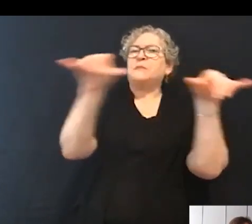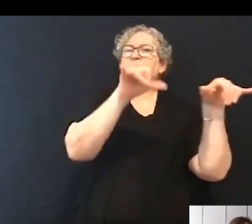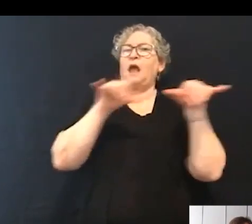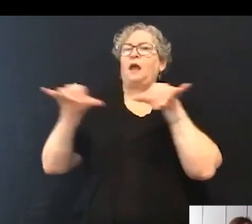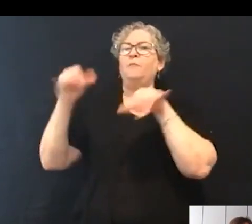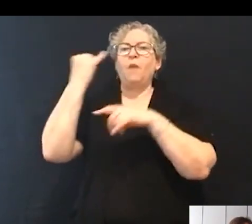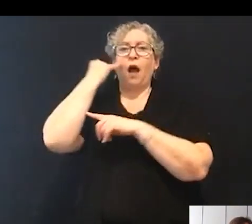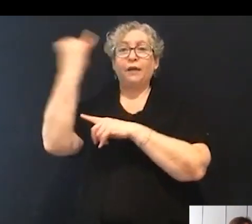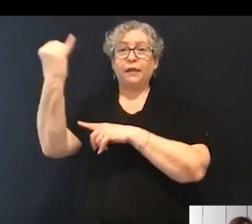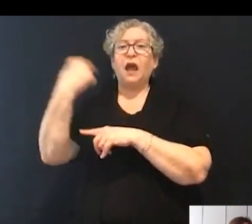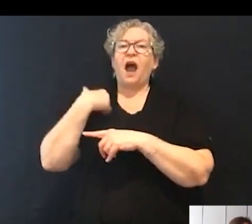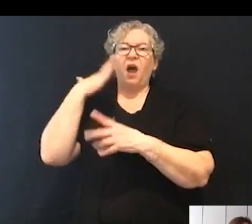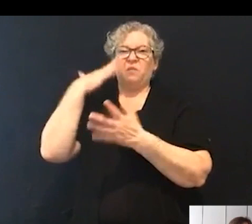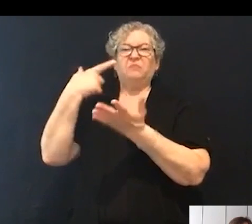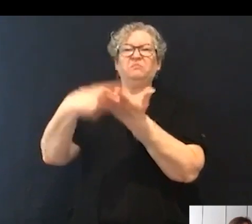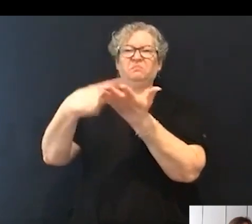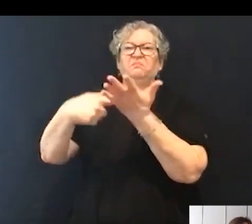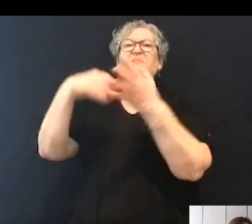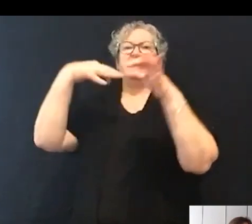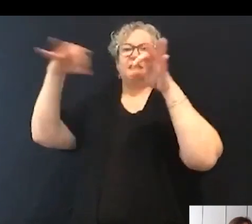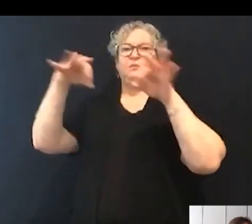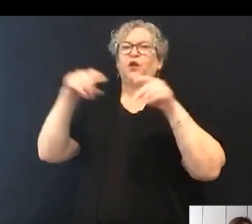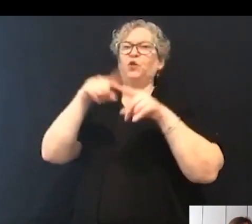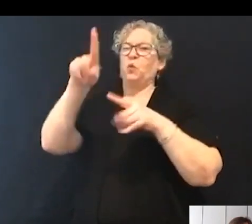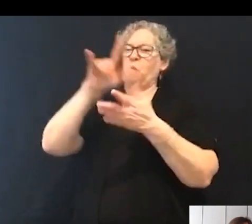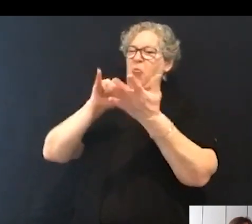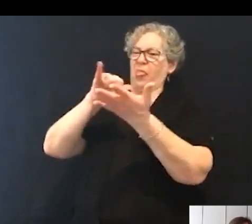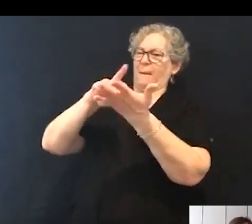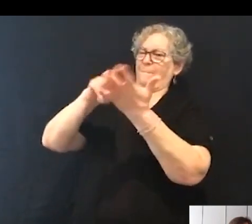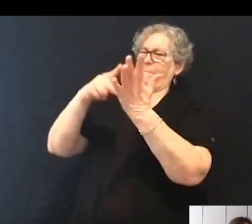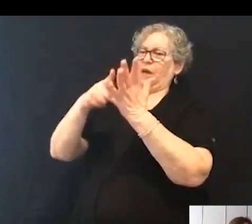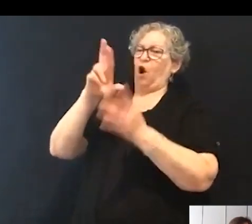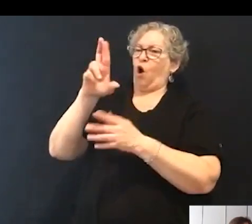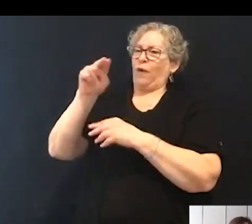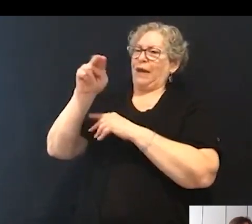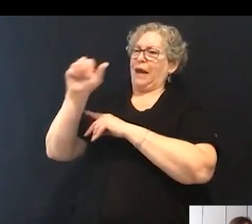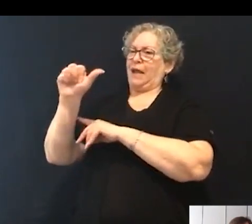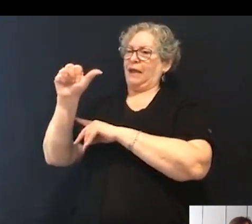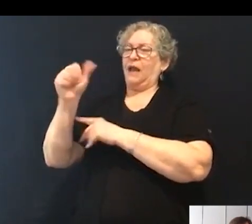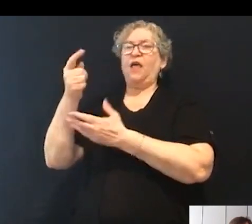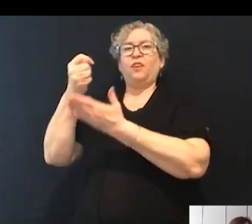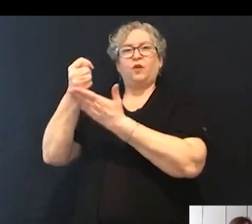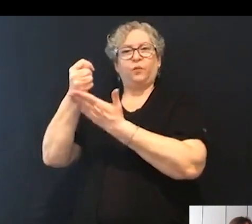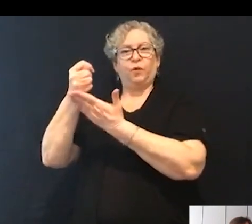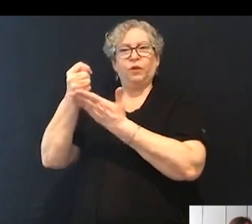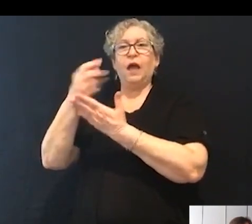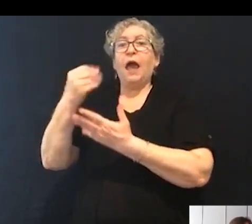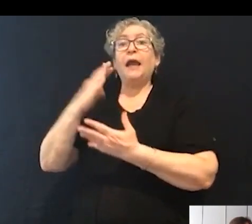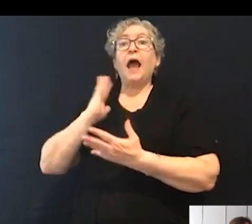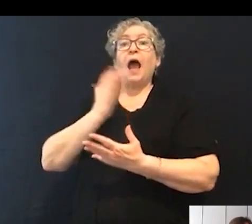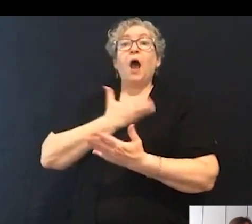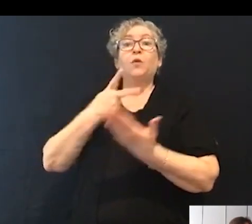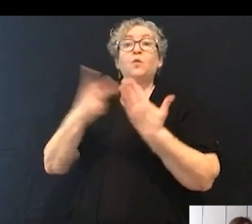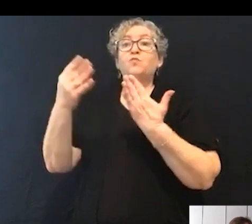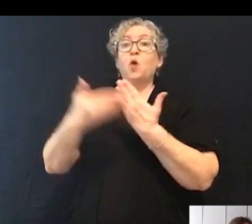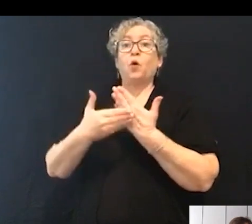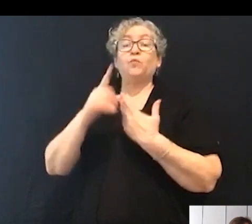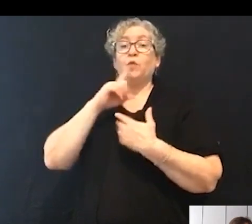I will talk about and explain to you what RNA therapeutics are. And all of our programs are executed